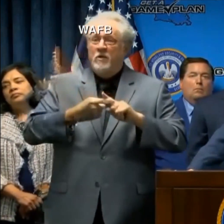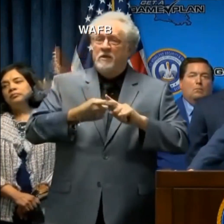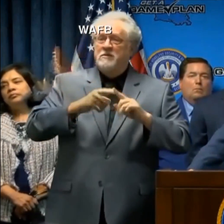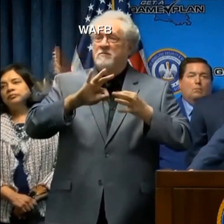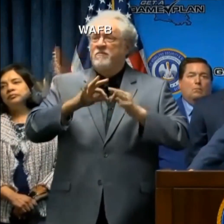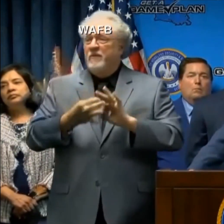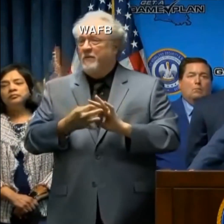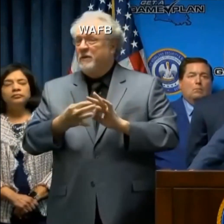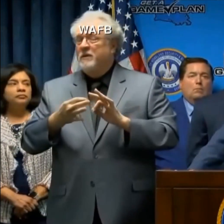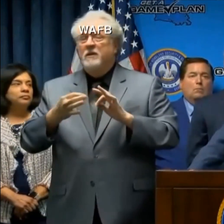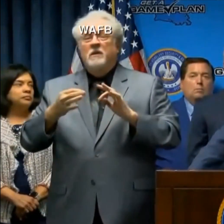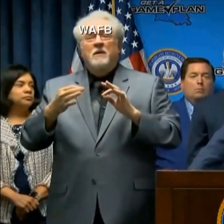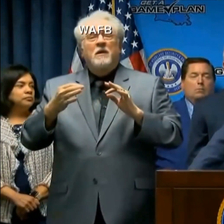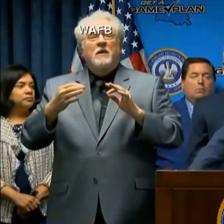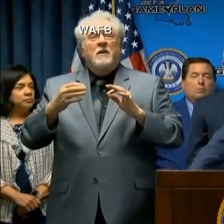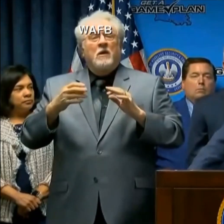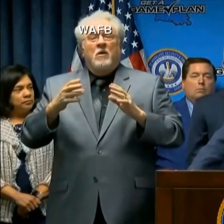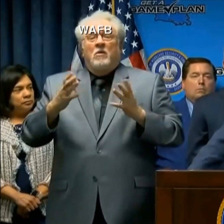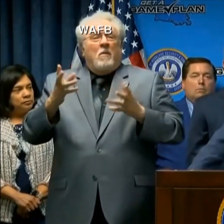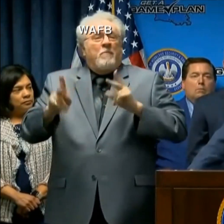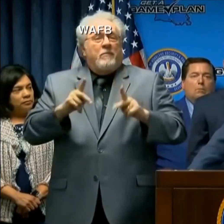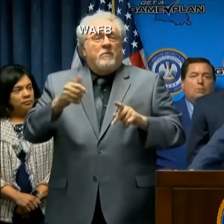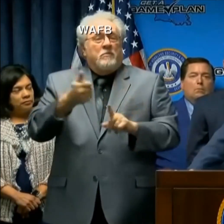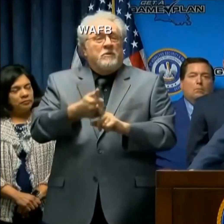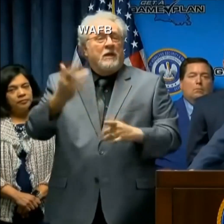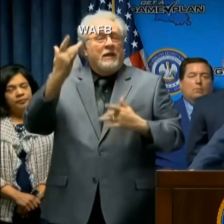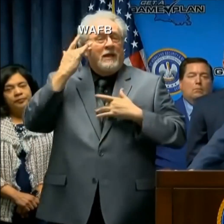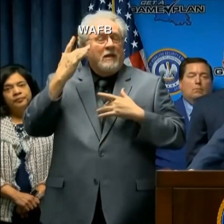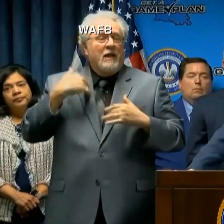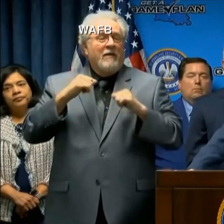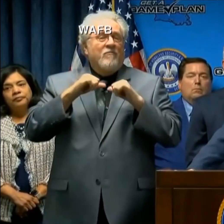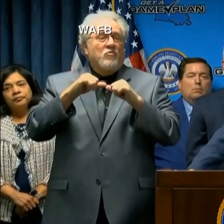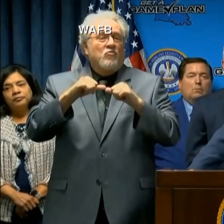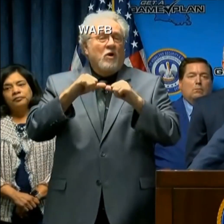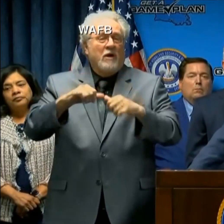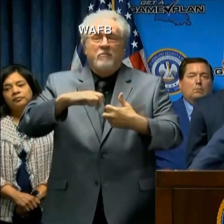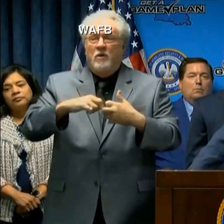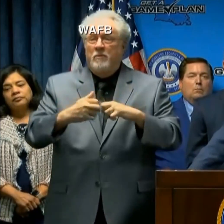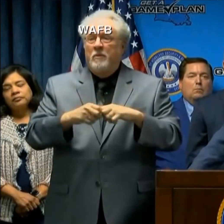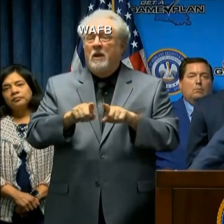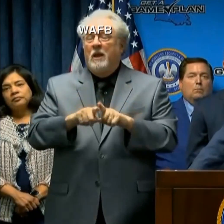individuals who are ill have chronic conditions especially lung conditions